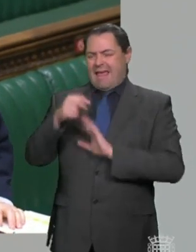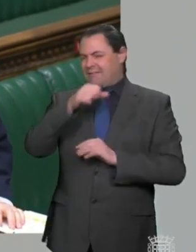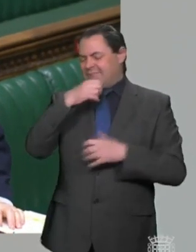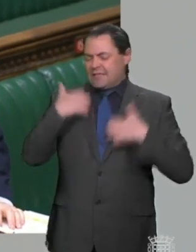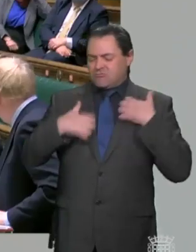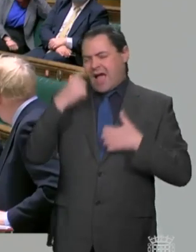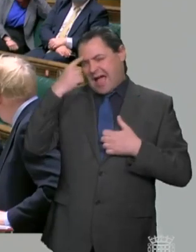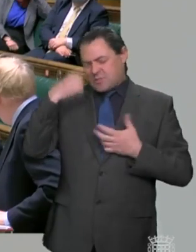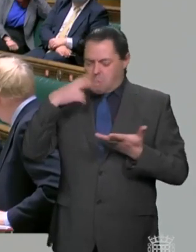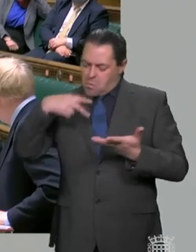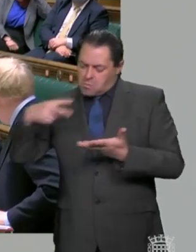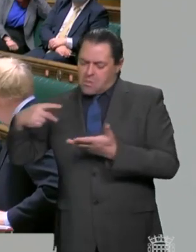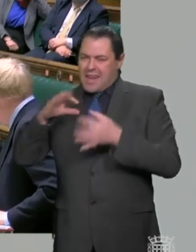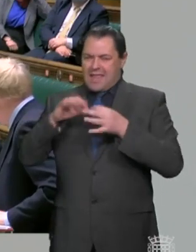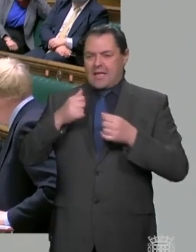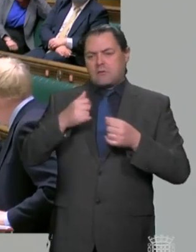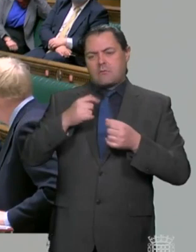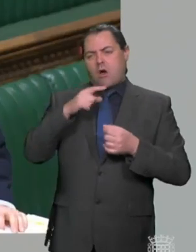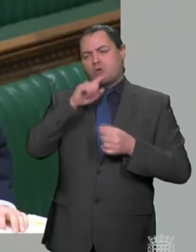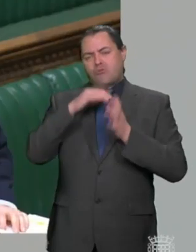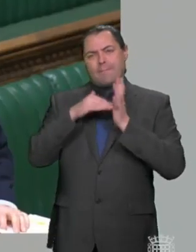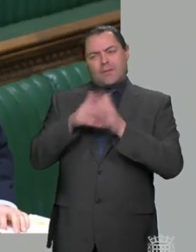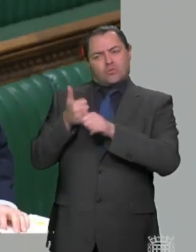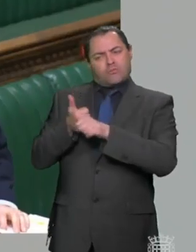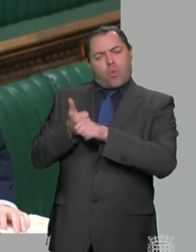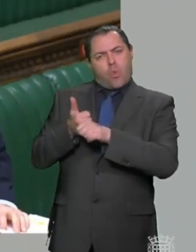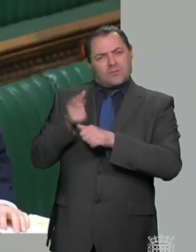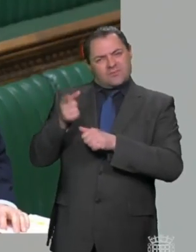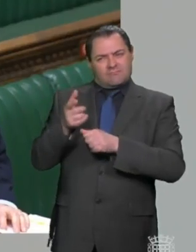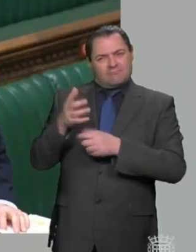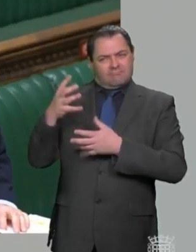forward as part of our £100 million package to support the fishing industry and get ready